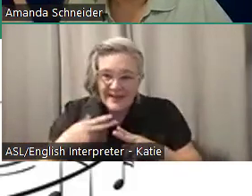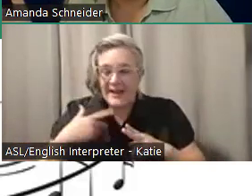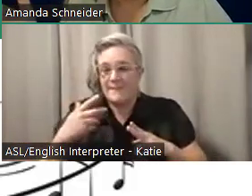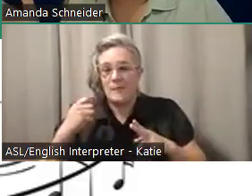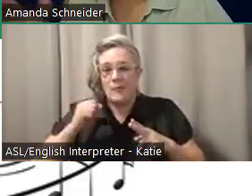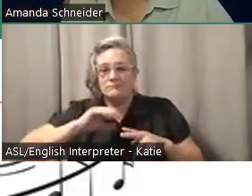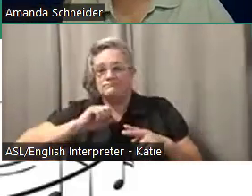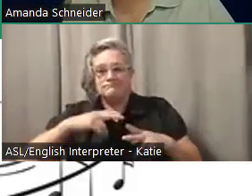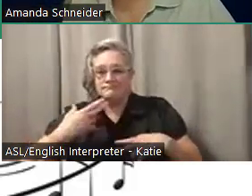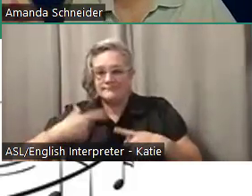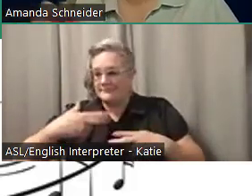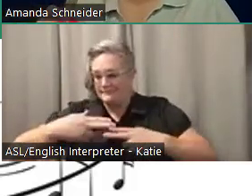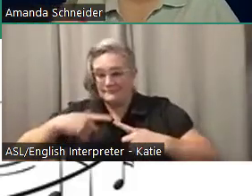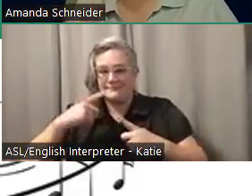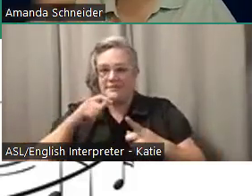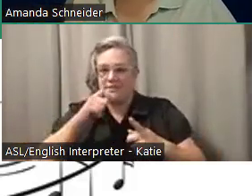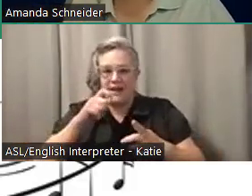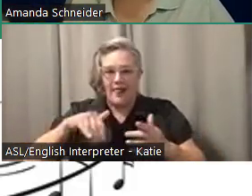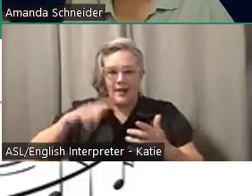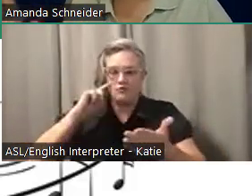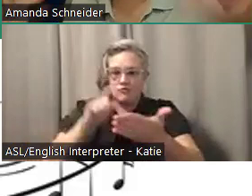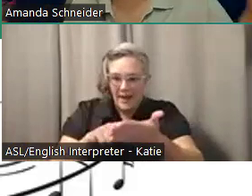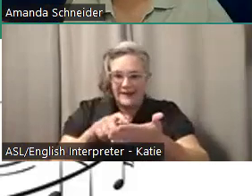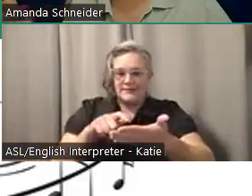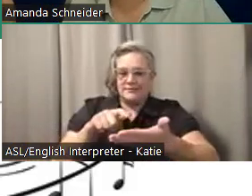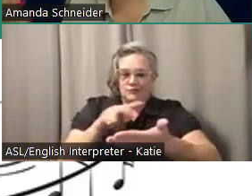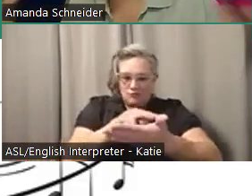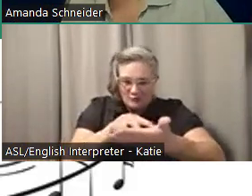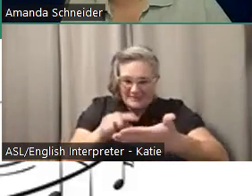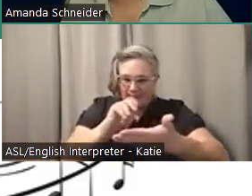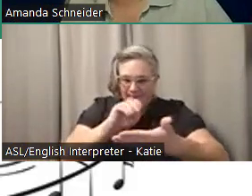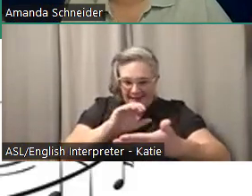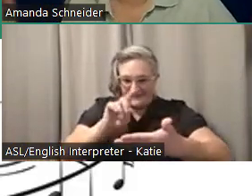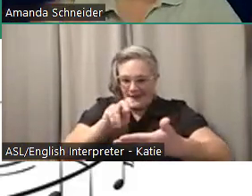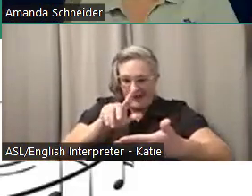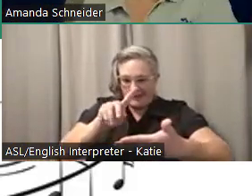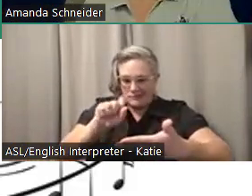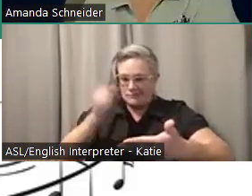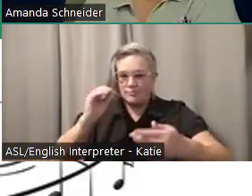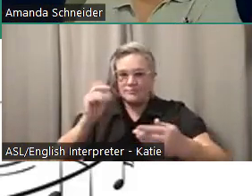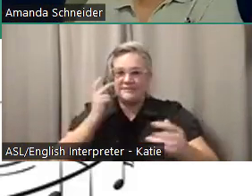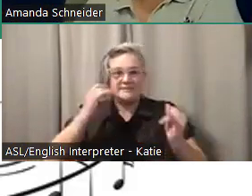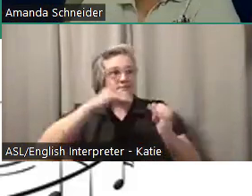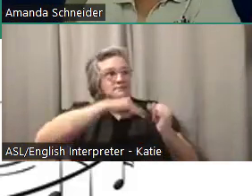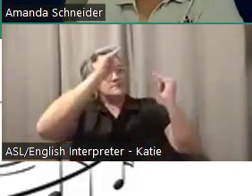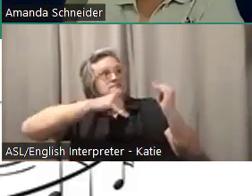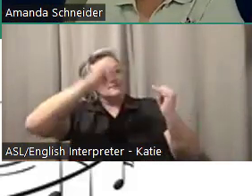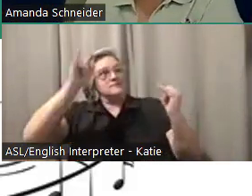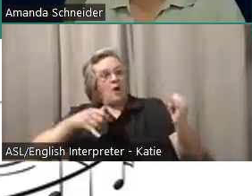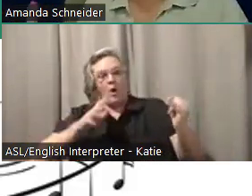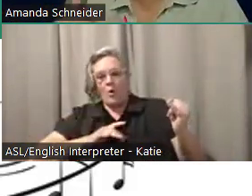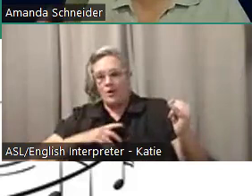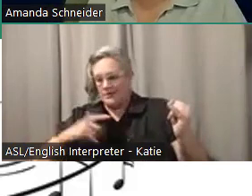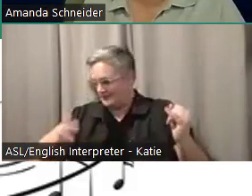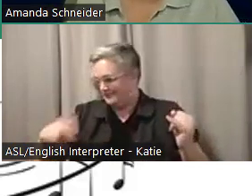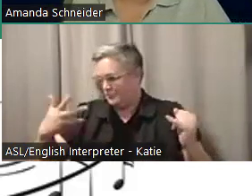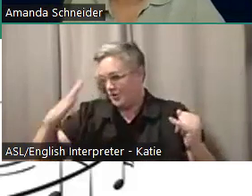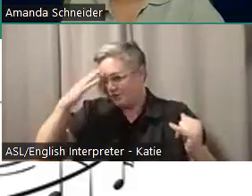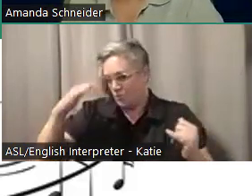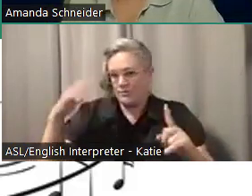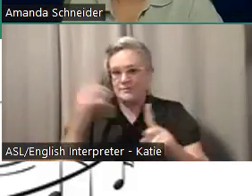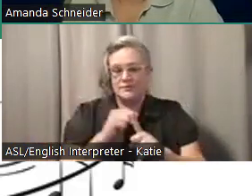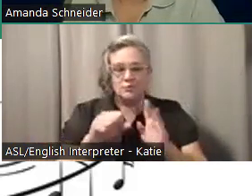even recognize some of those letters. So, those are examples of just ways that you can point out, um, print that's around you and start to build those connections.